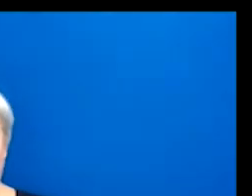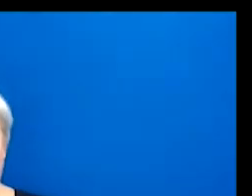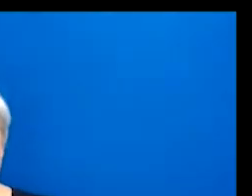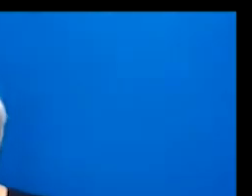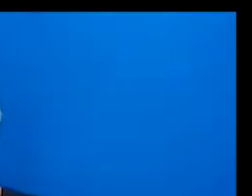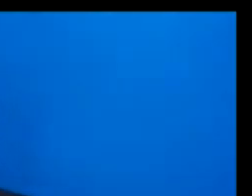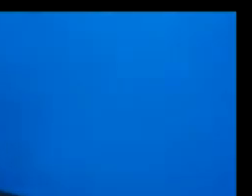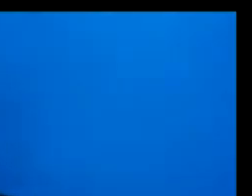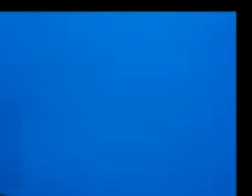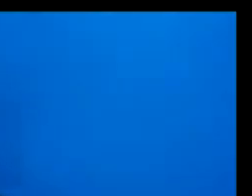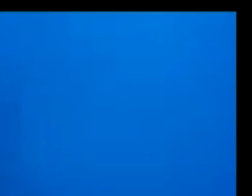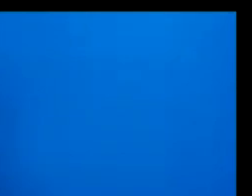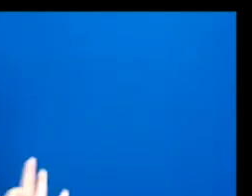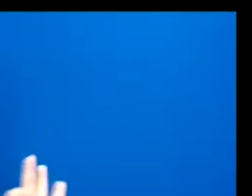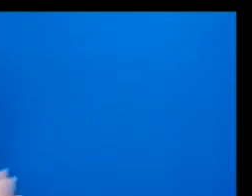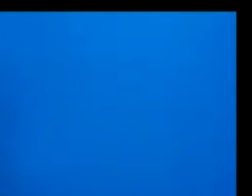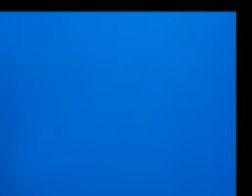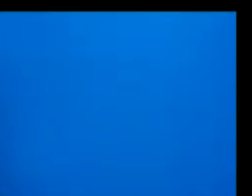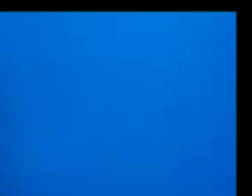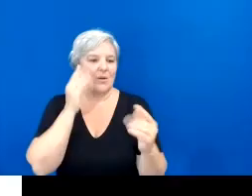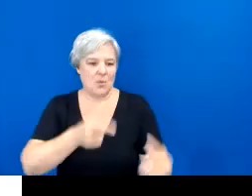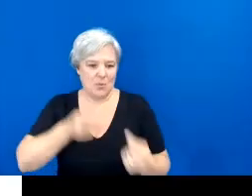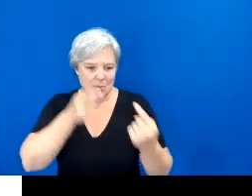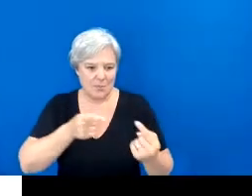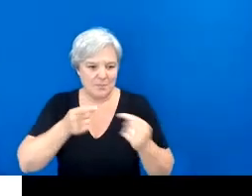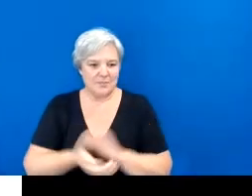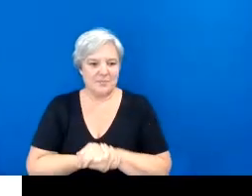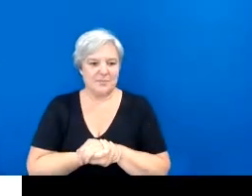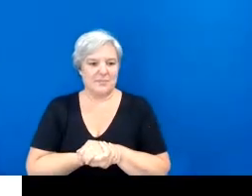I'll, you know, I know the struggle. Yeah.